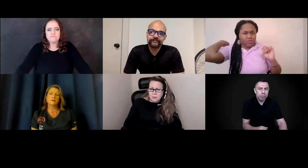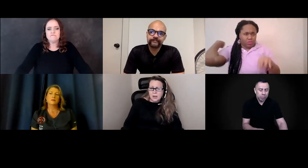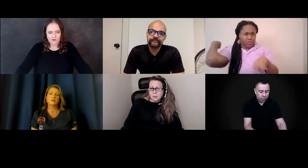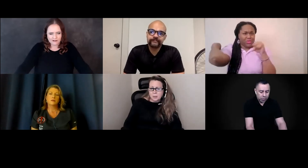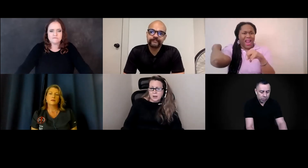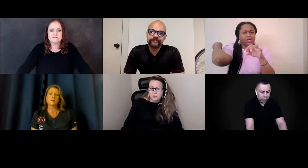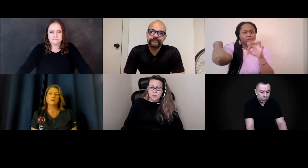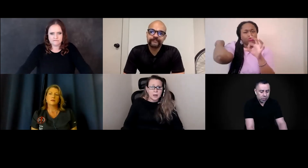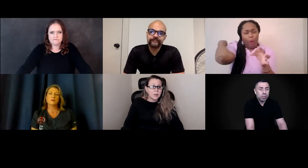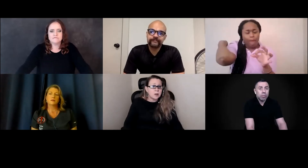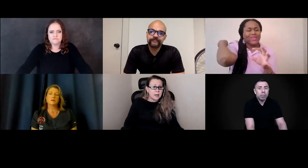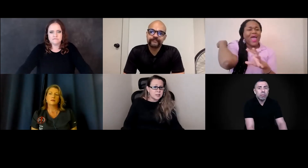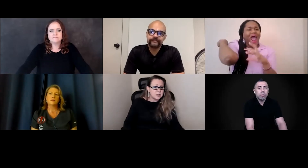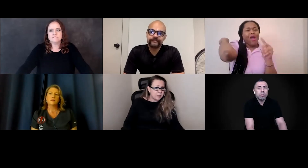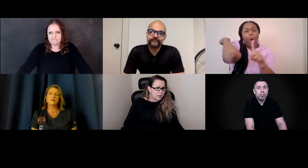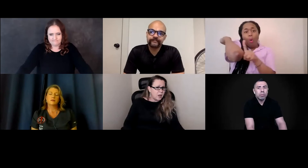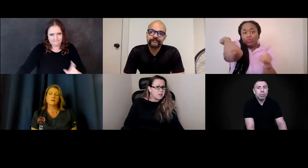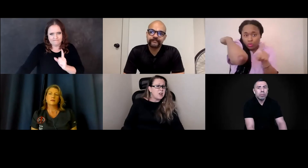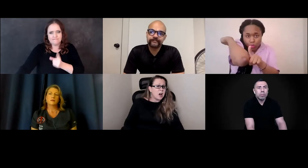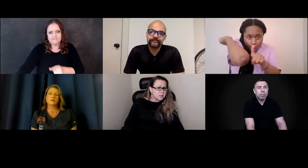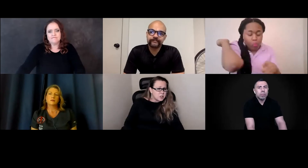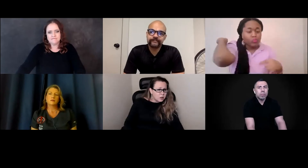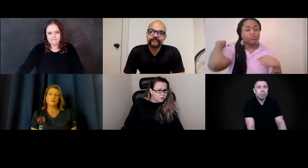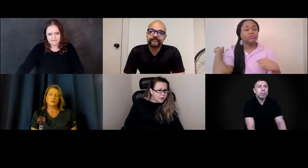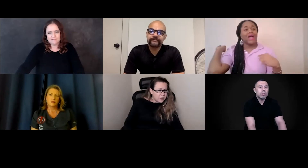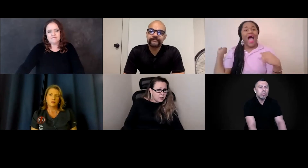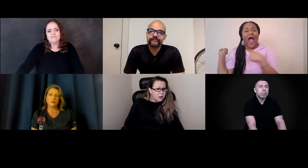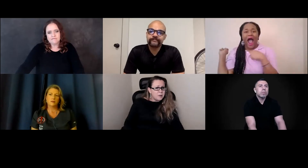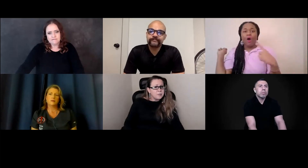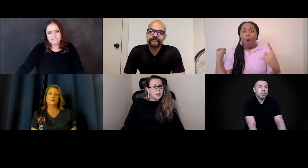Maybe not a bad fit but other classes maybe not such a good fit.